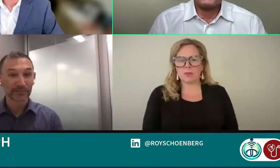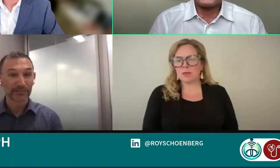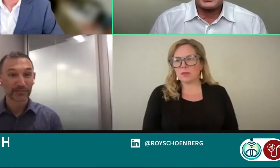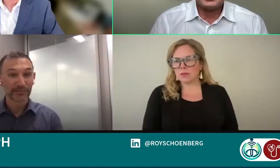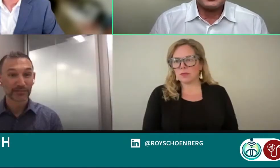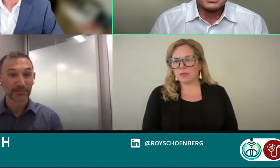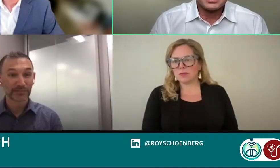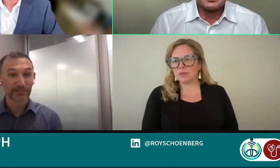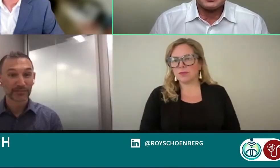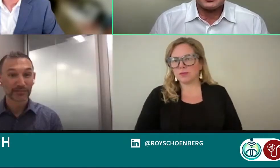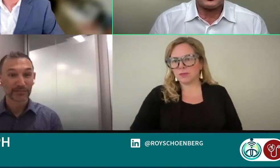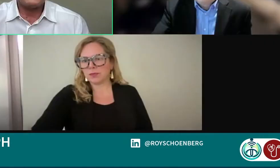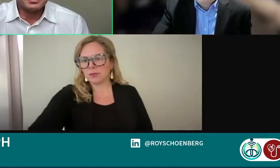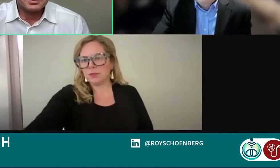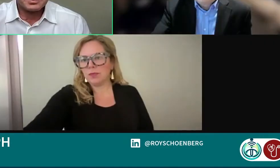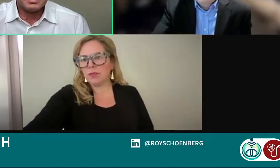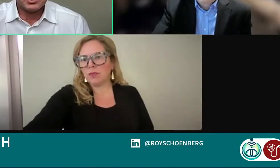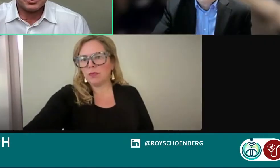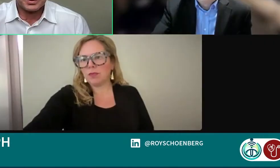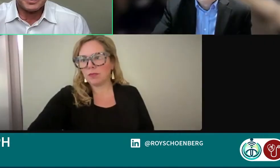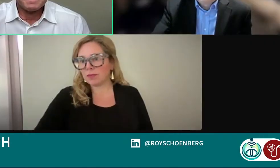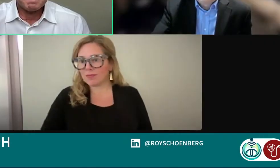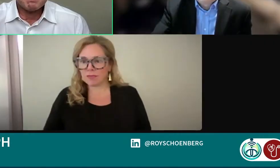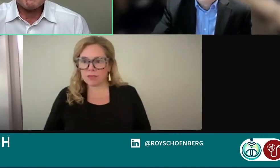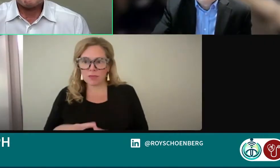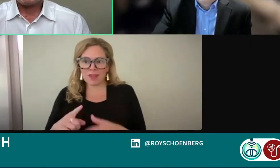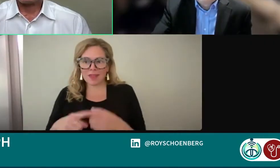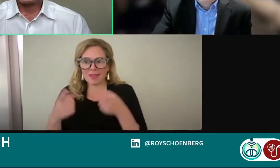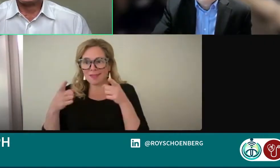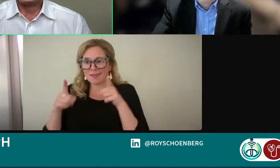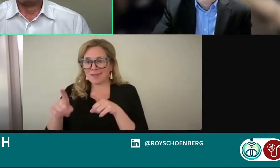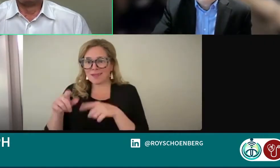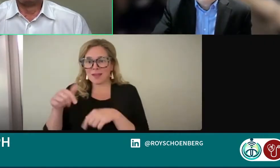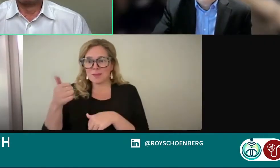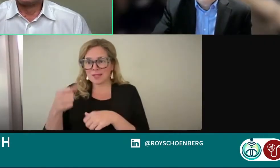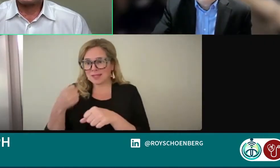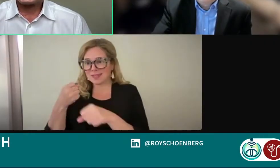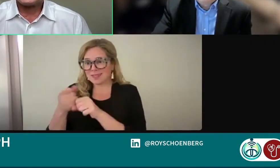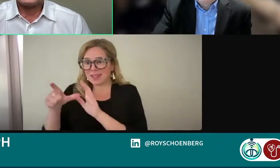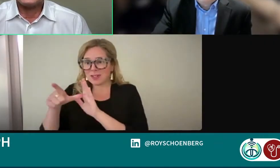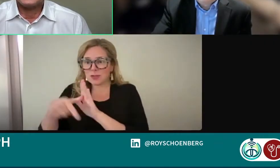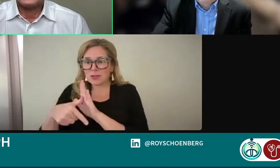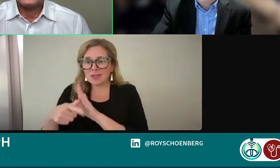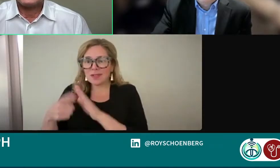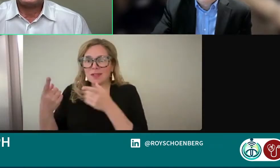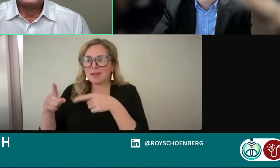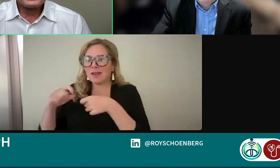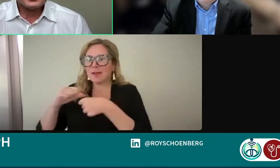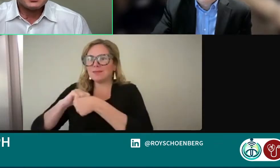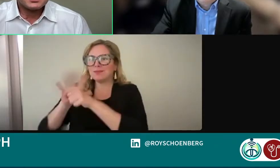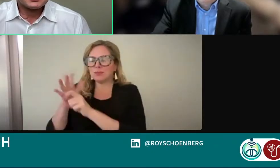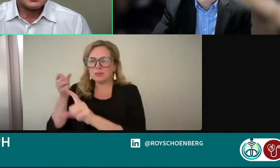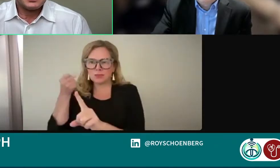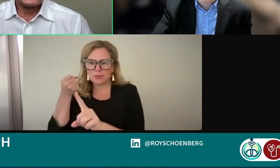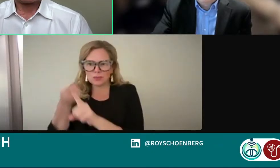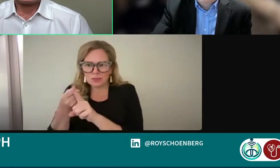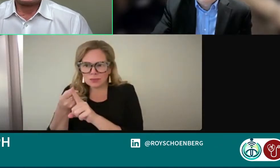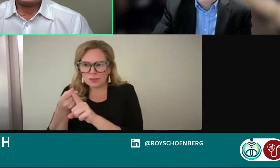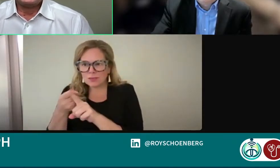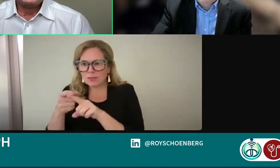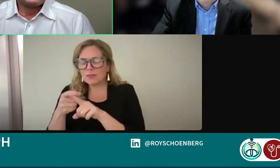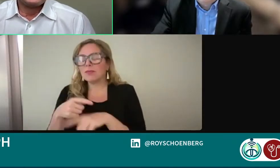more than 10 years later, COVID came into play. And all of a sudden Clinicians actually needed to